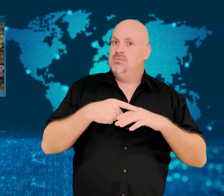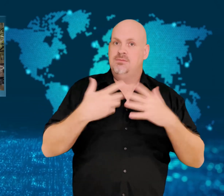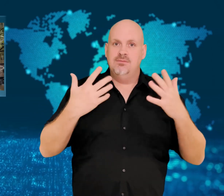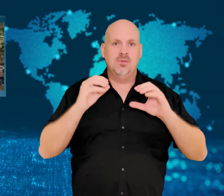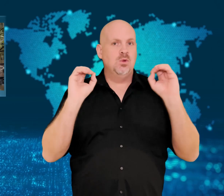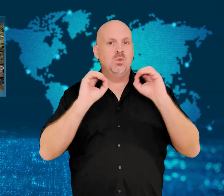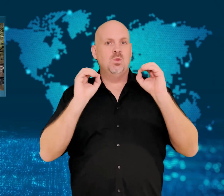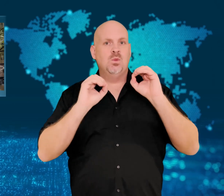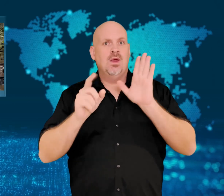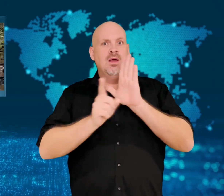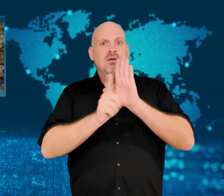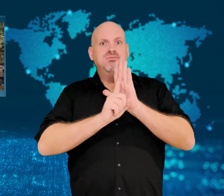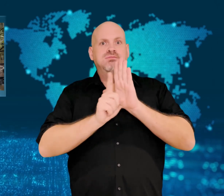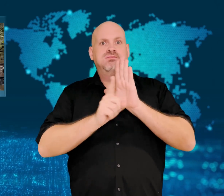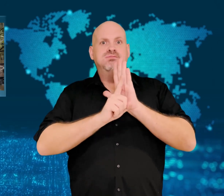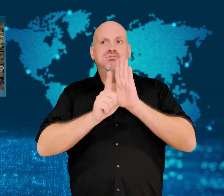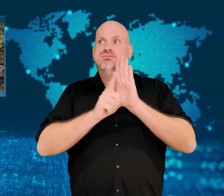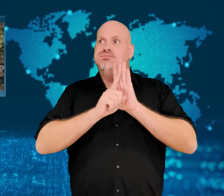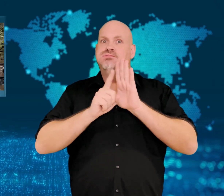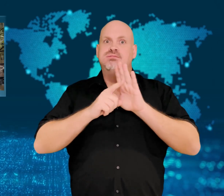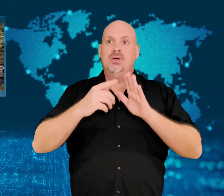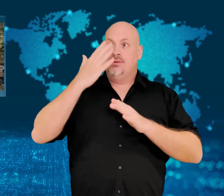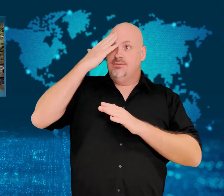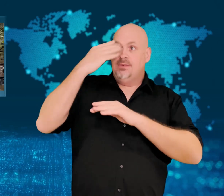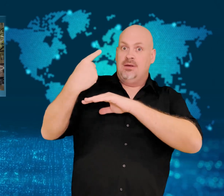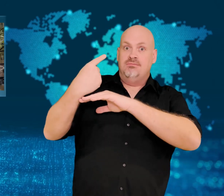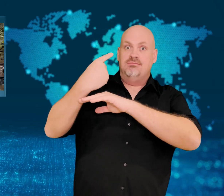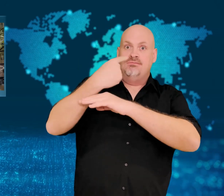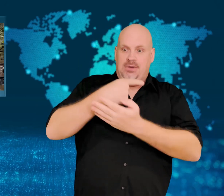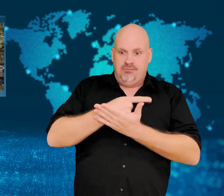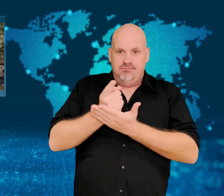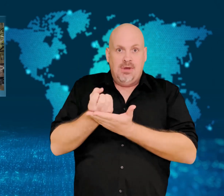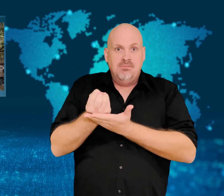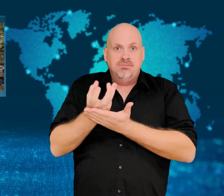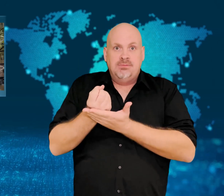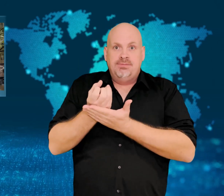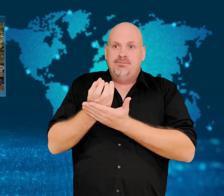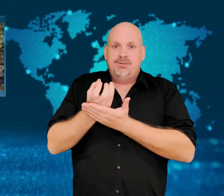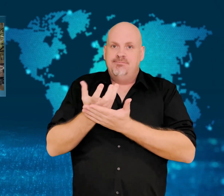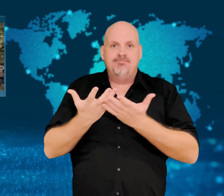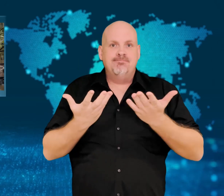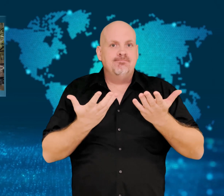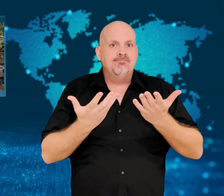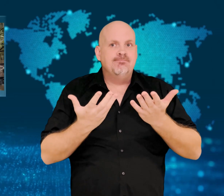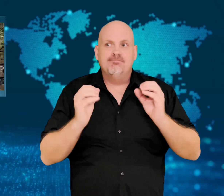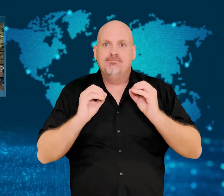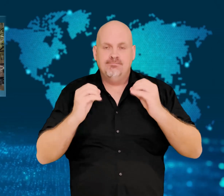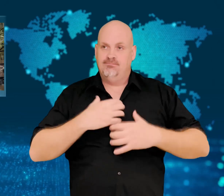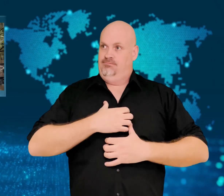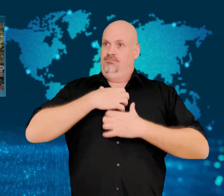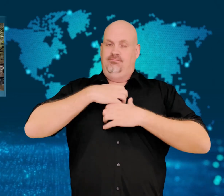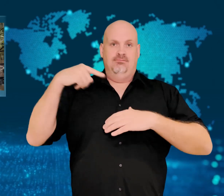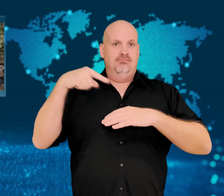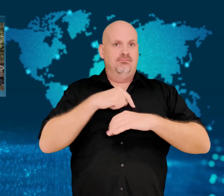Missiles also hit Kyiv, Ukraine's capital city.